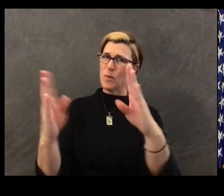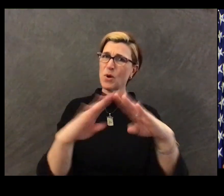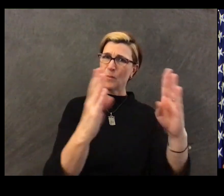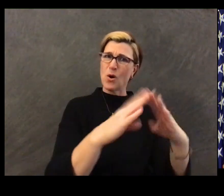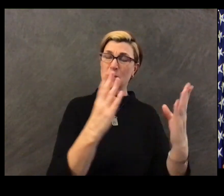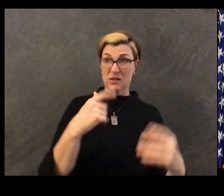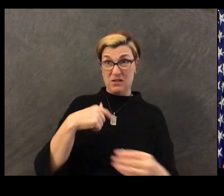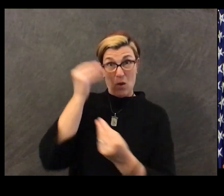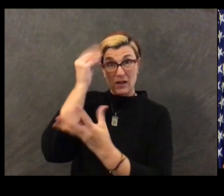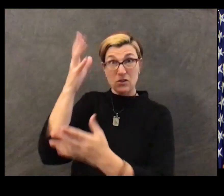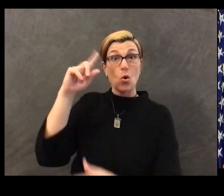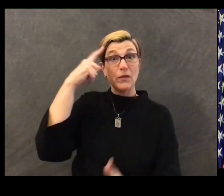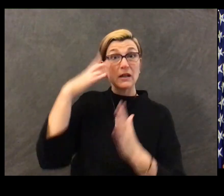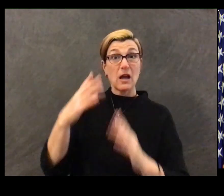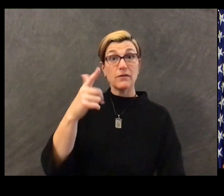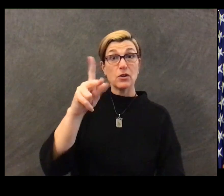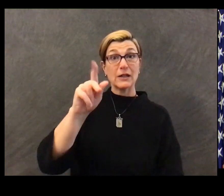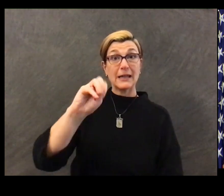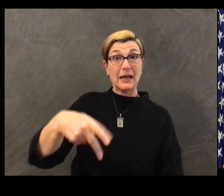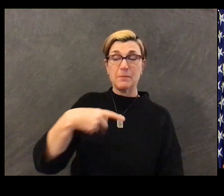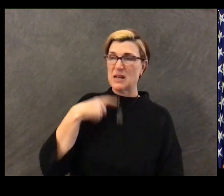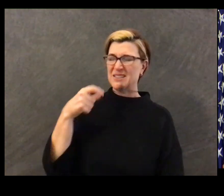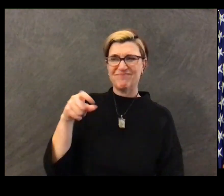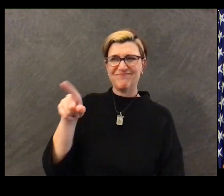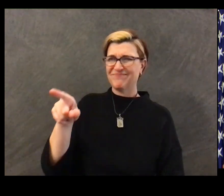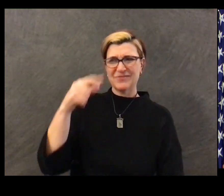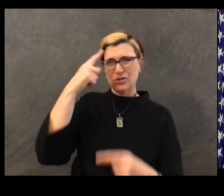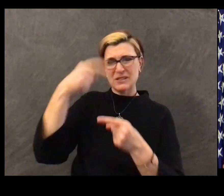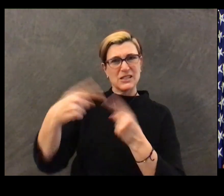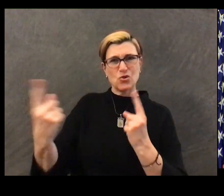disagree with this decision but he has to do what he thinks is right I'm